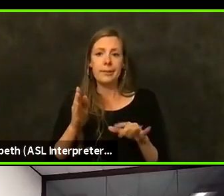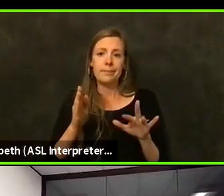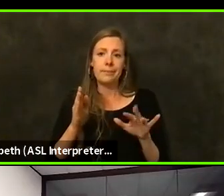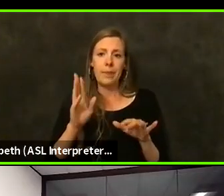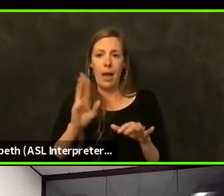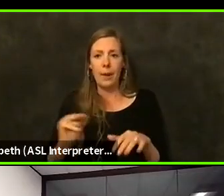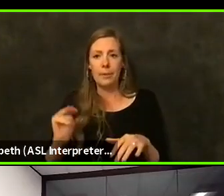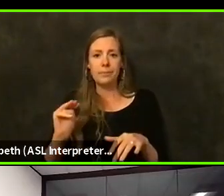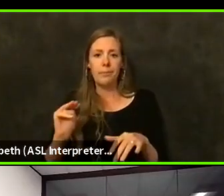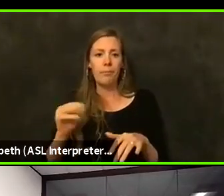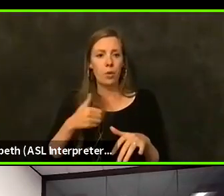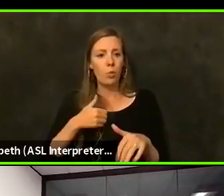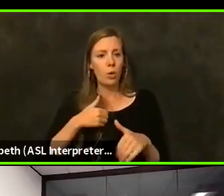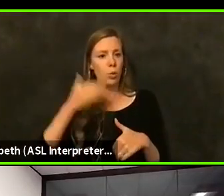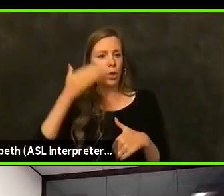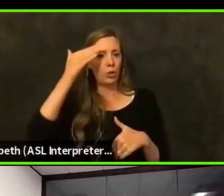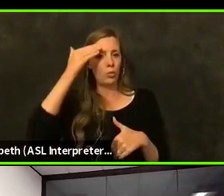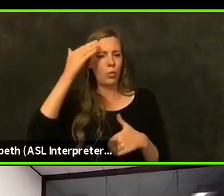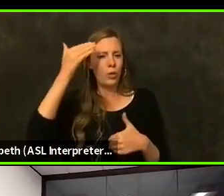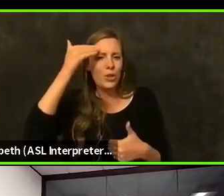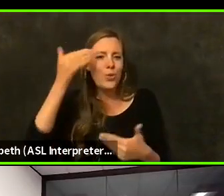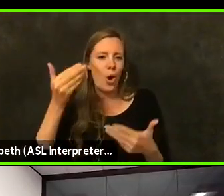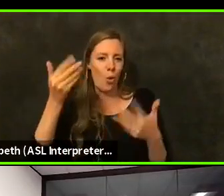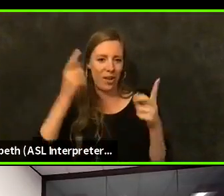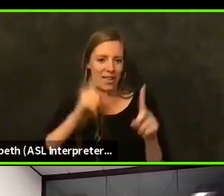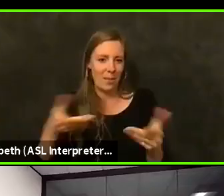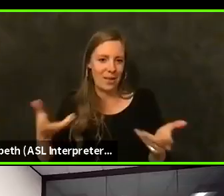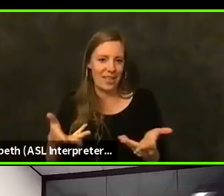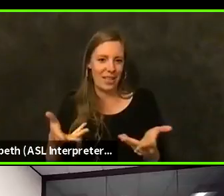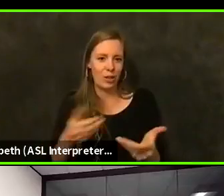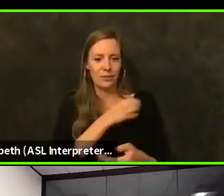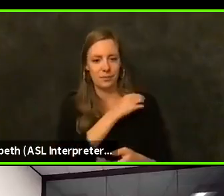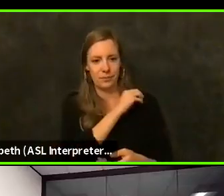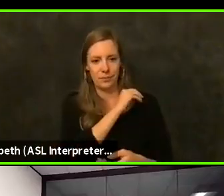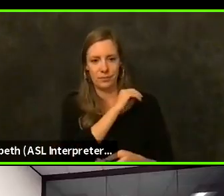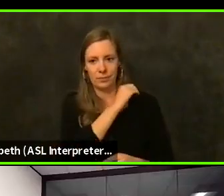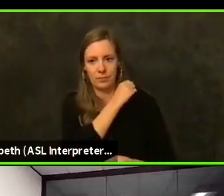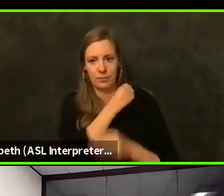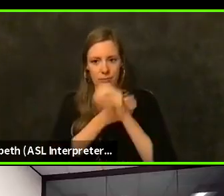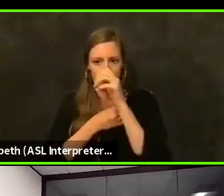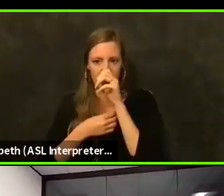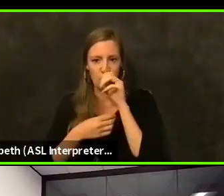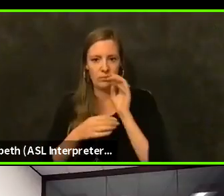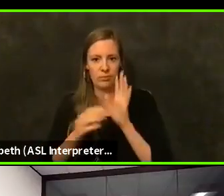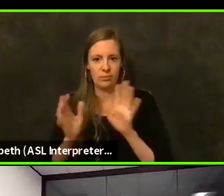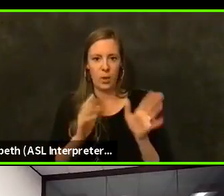subject matter experts on the system. If I could just just that